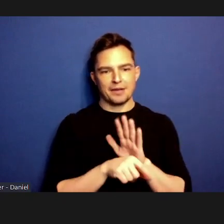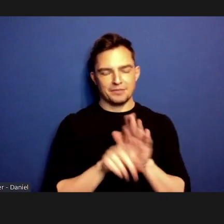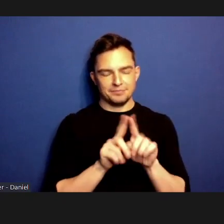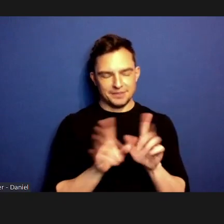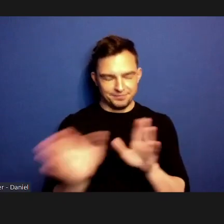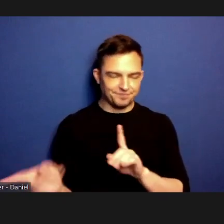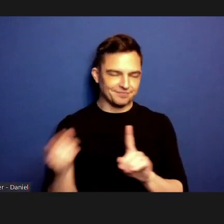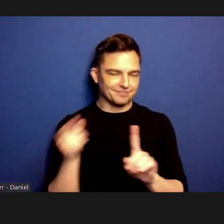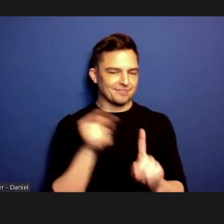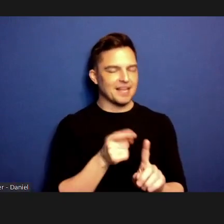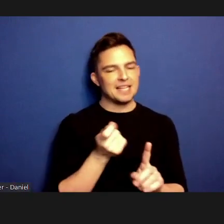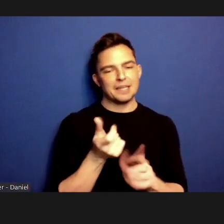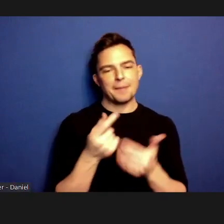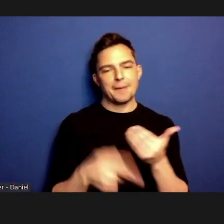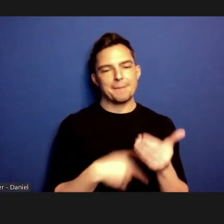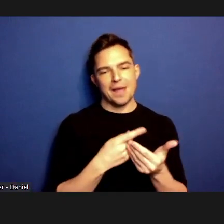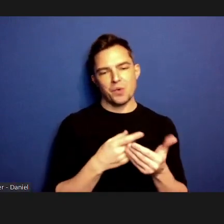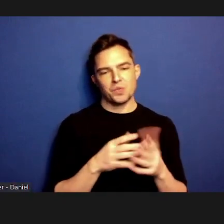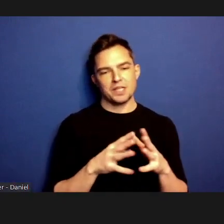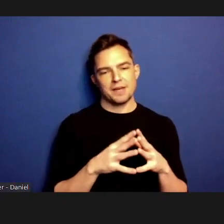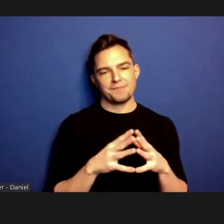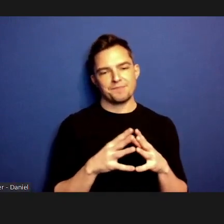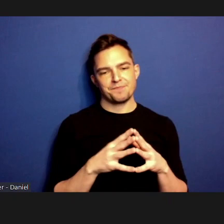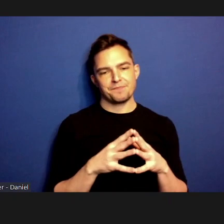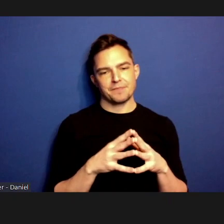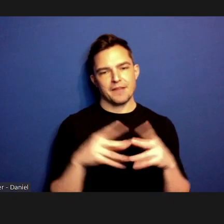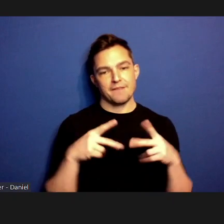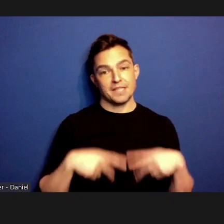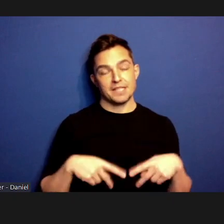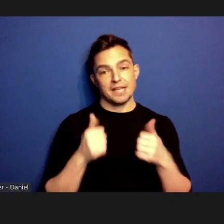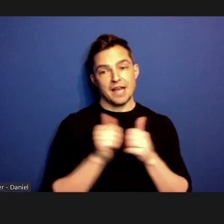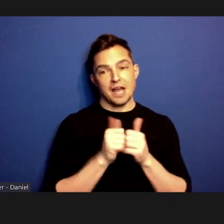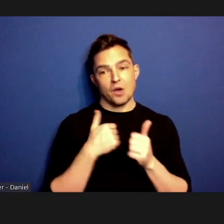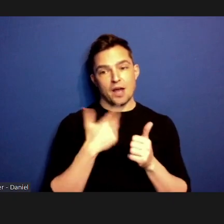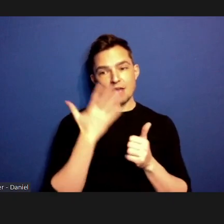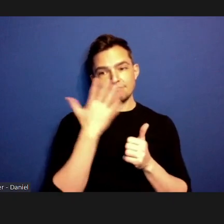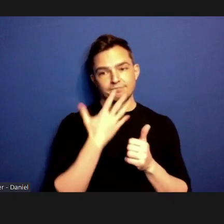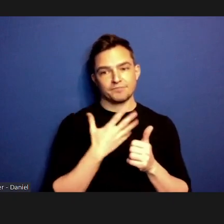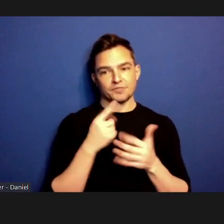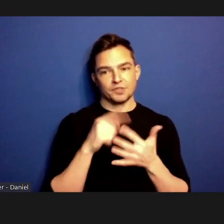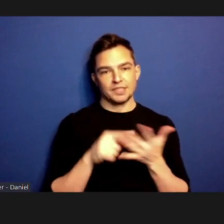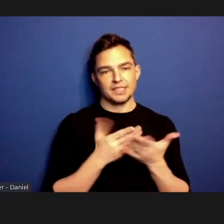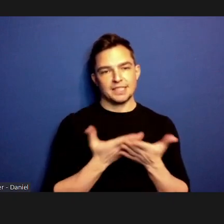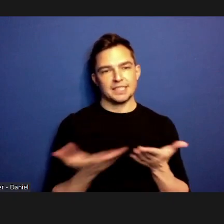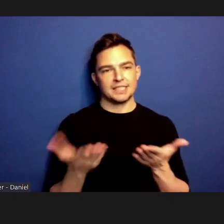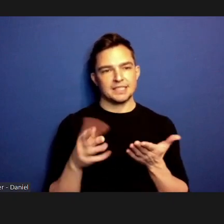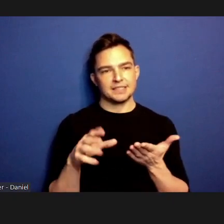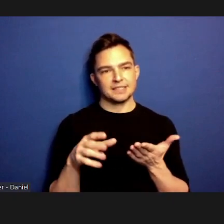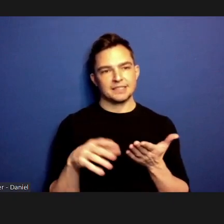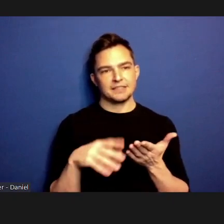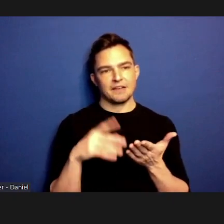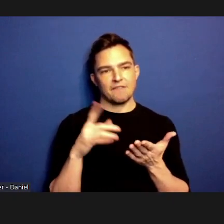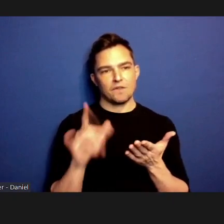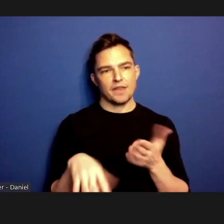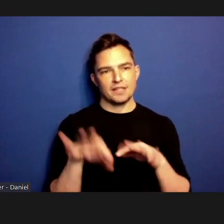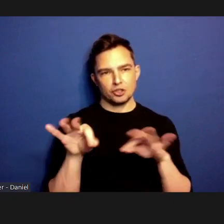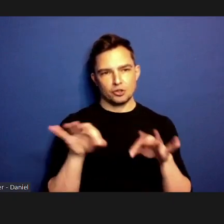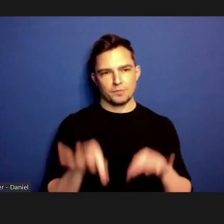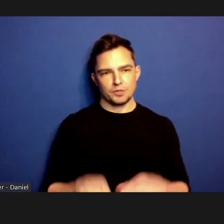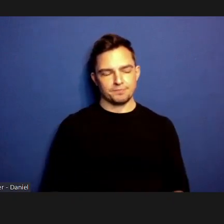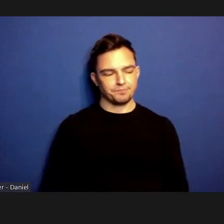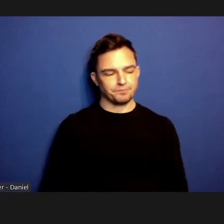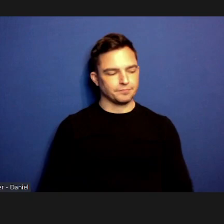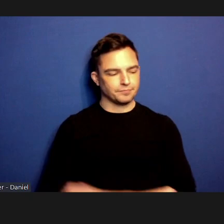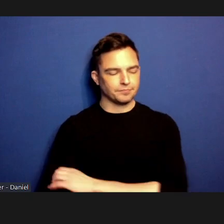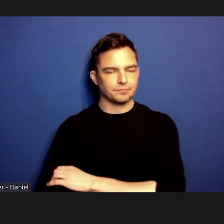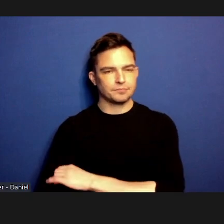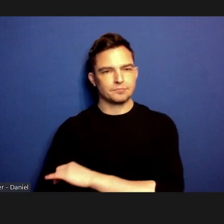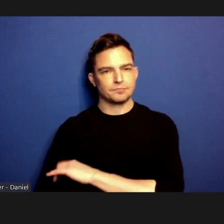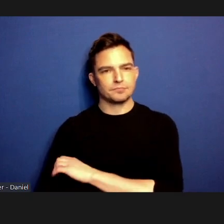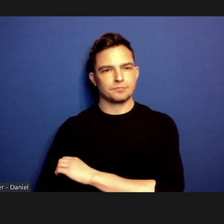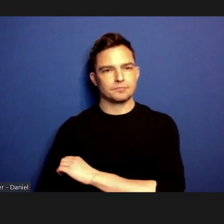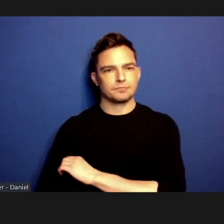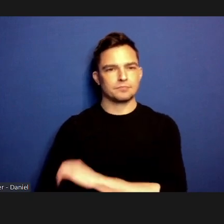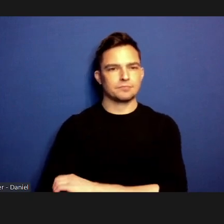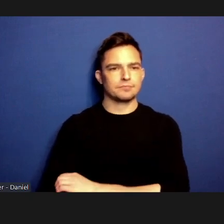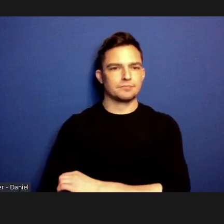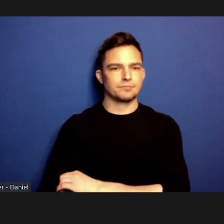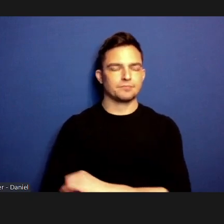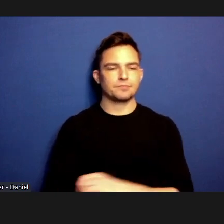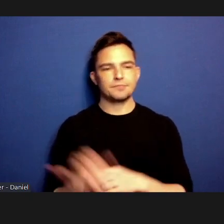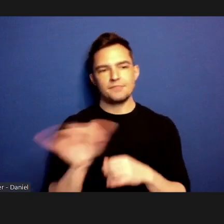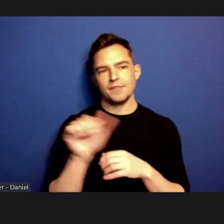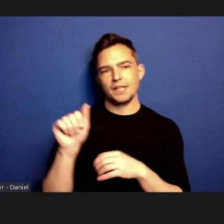little bit about physically how I look for those who need that description. As Idil highlighted,